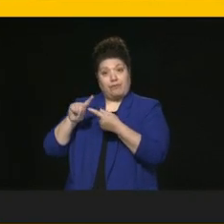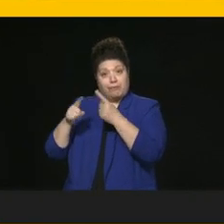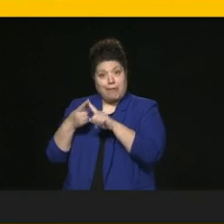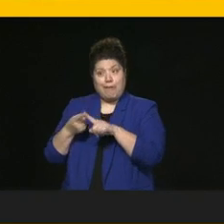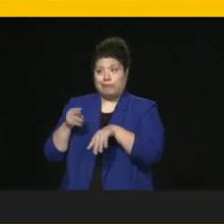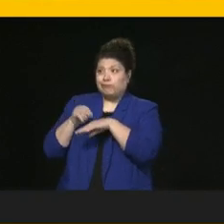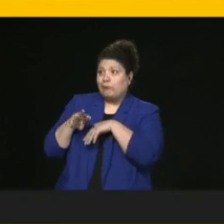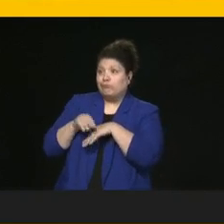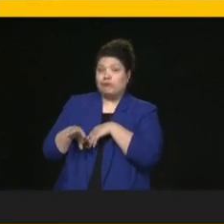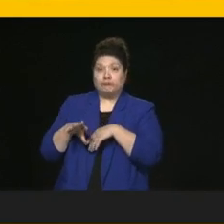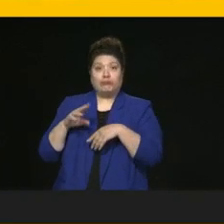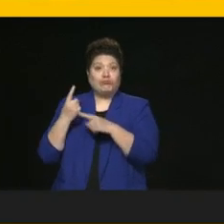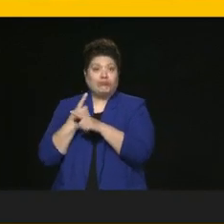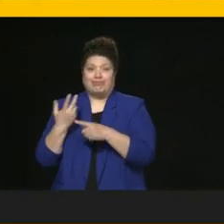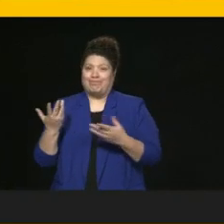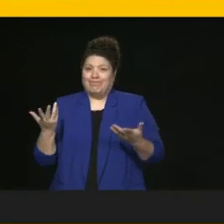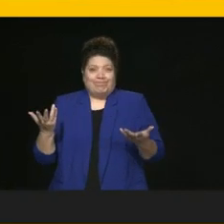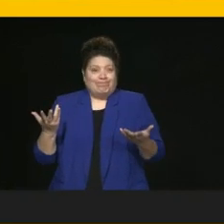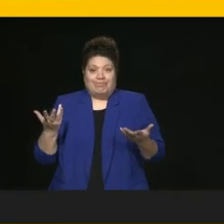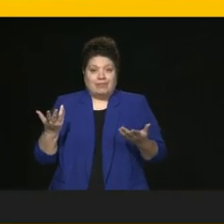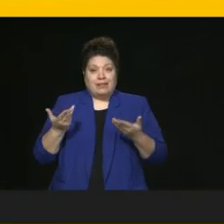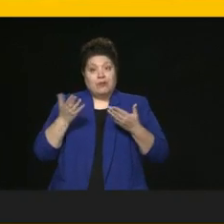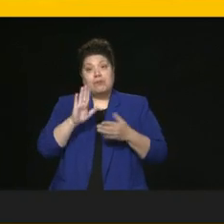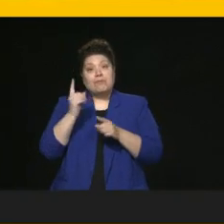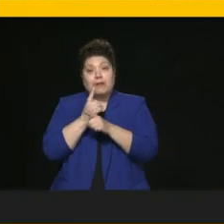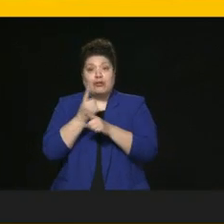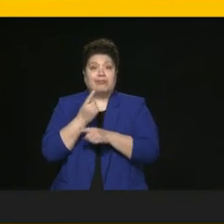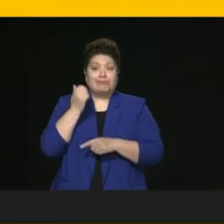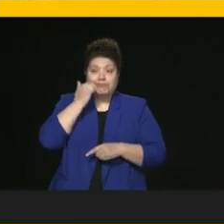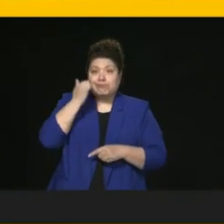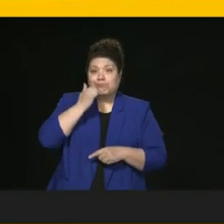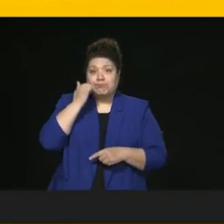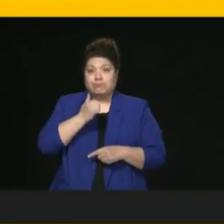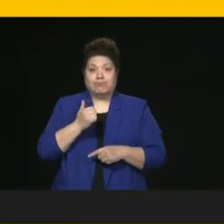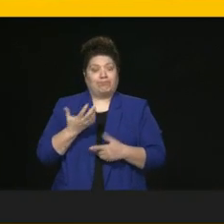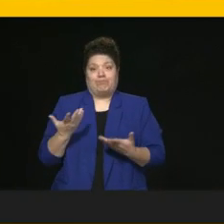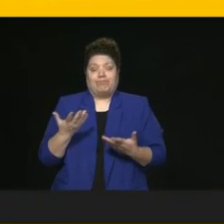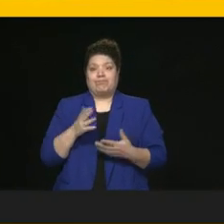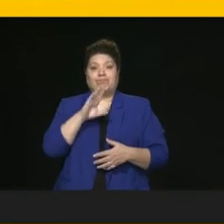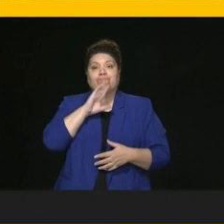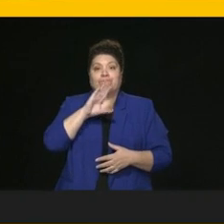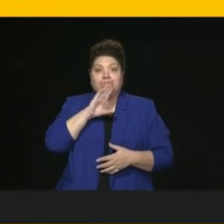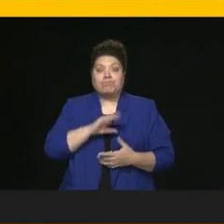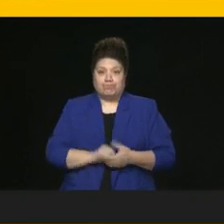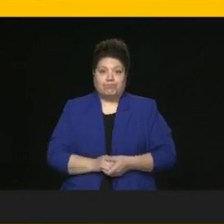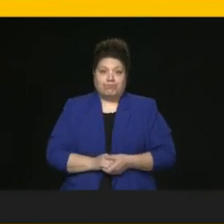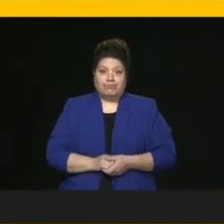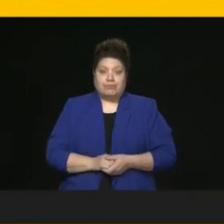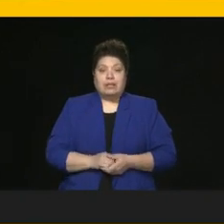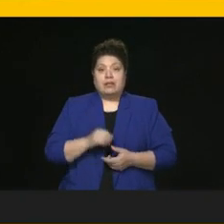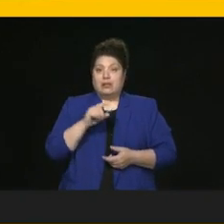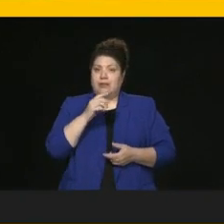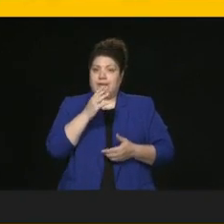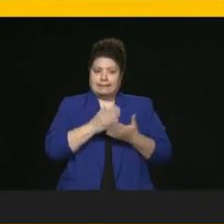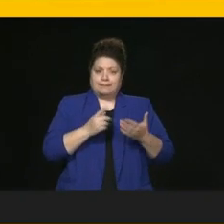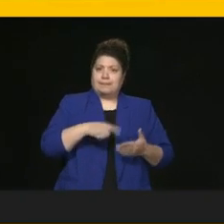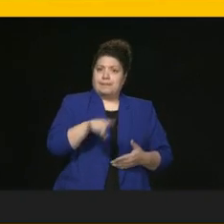AND NOT BEING ABLE TO USE OUR REGULAR SUPPORT NETWORKS OR PRACTISE REGULAR ROUTINES MEANS PEOPLE ARE STRUGGLING ALL ACROSS